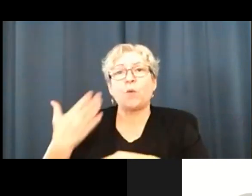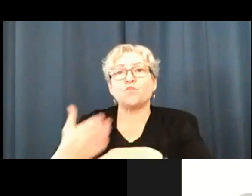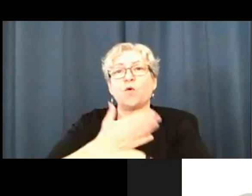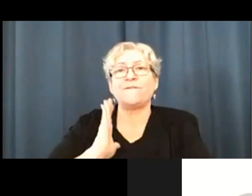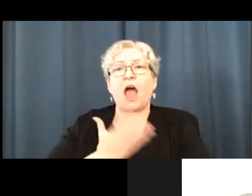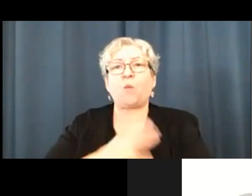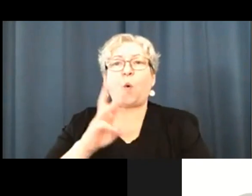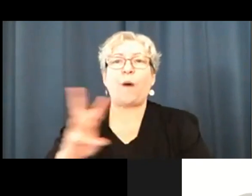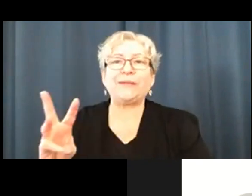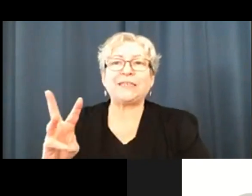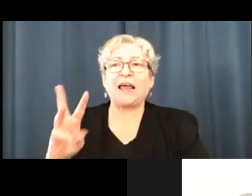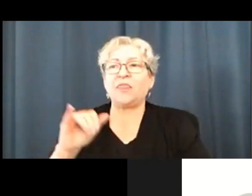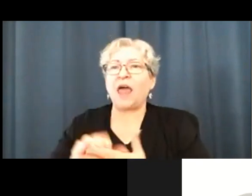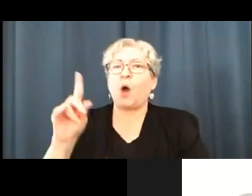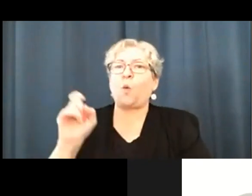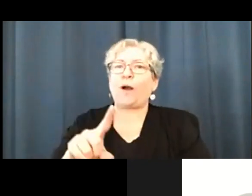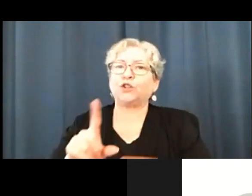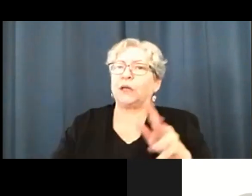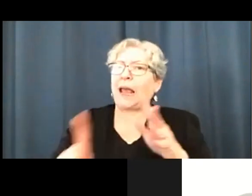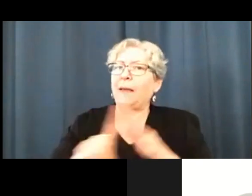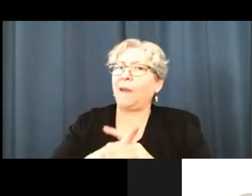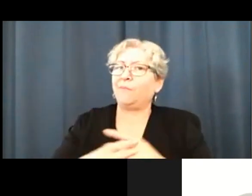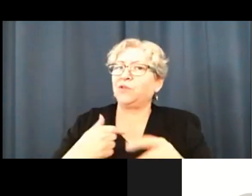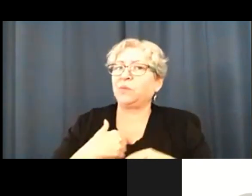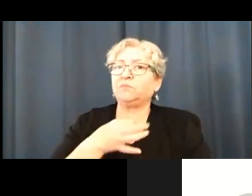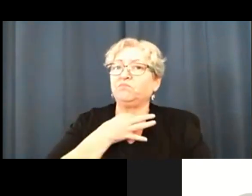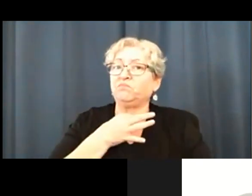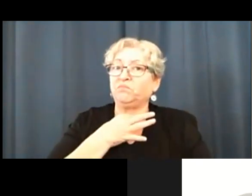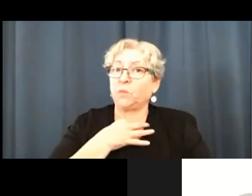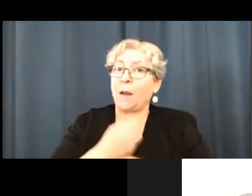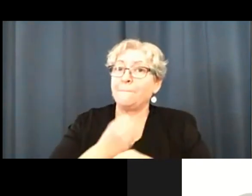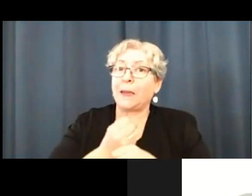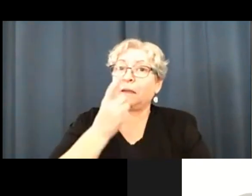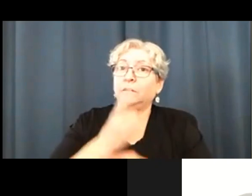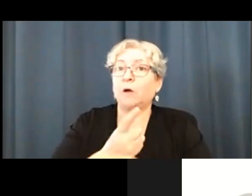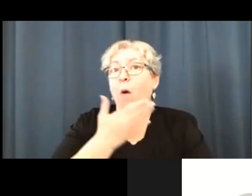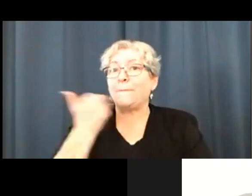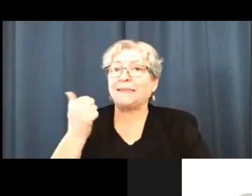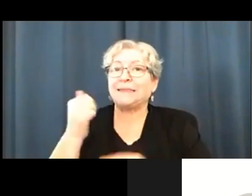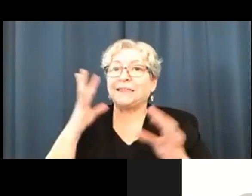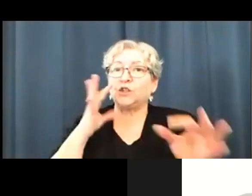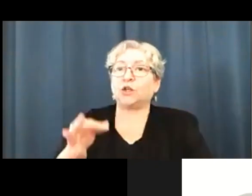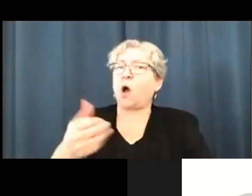and that question is coming up. So, we wanna sure that we're making the best decision." Oh, that's a great question.